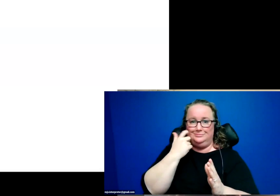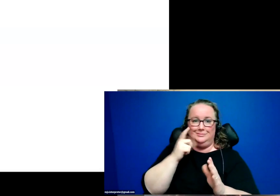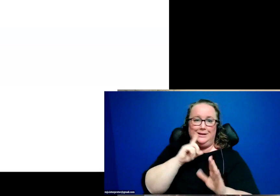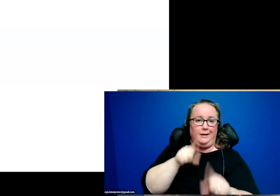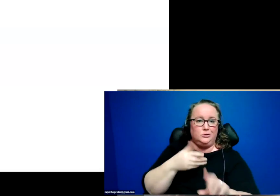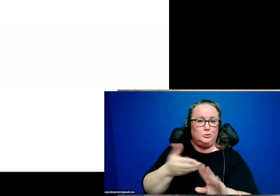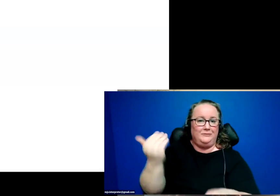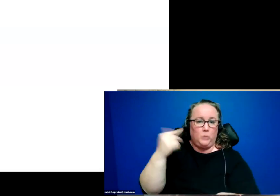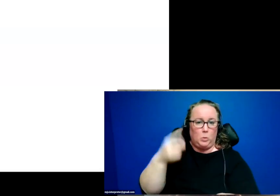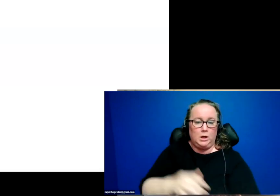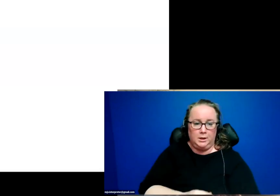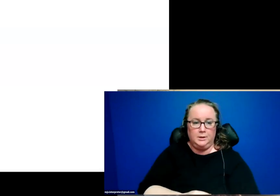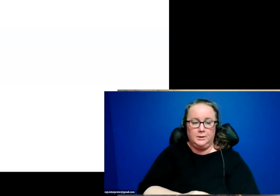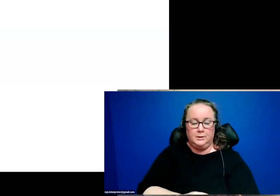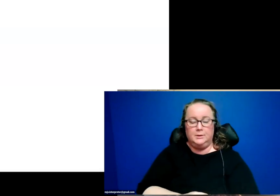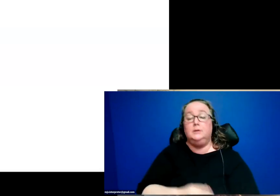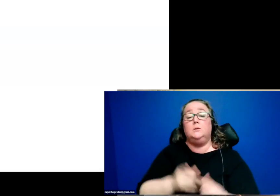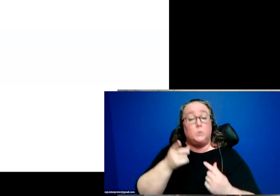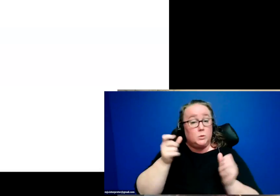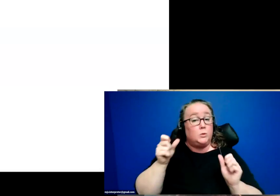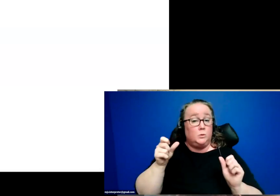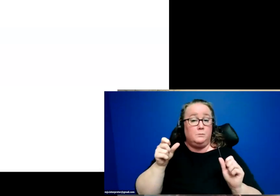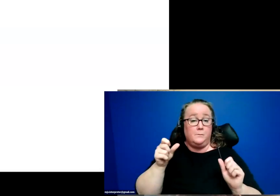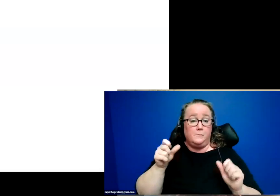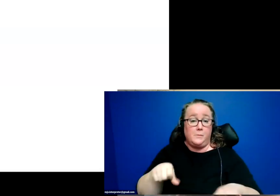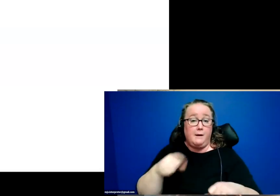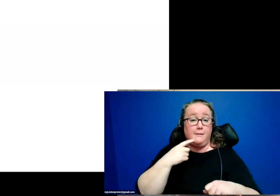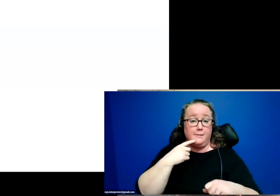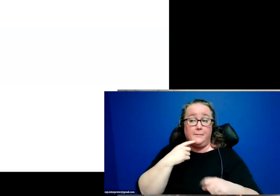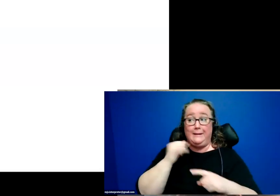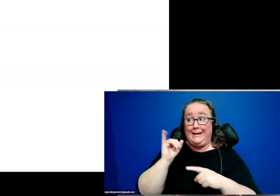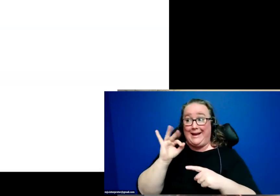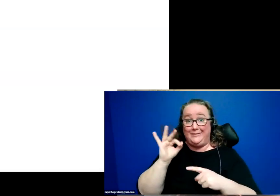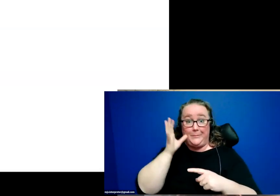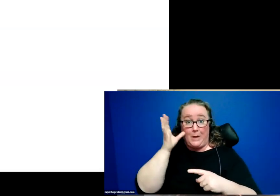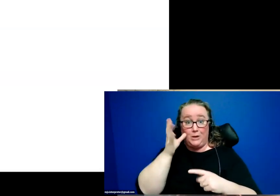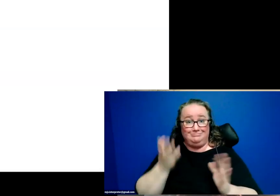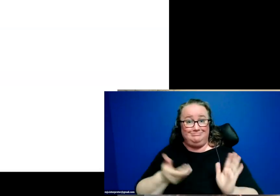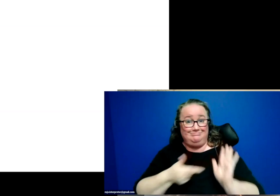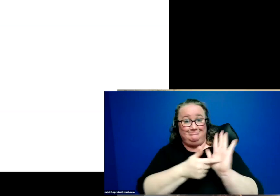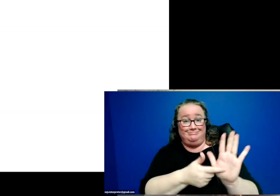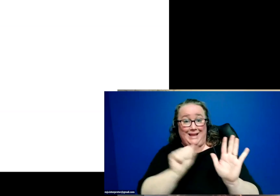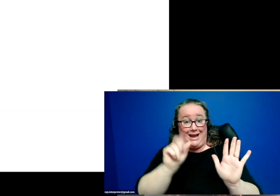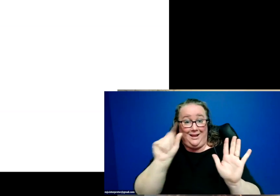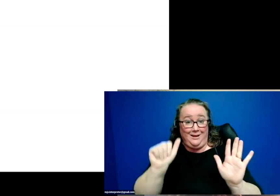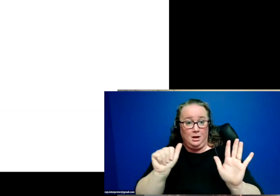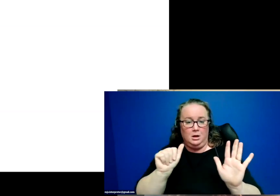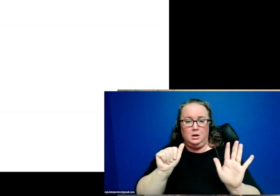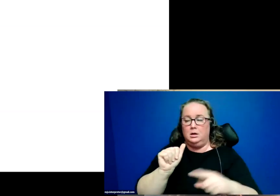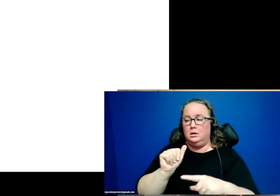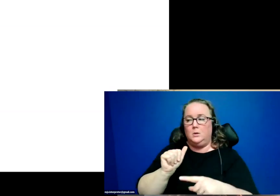What you can say is it's when a parents raising the ADA, they're not saying ADA, so you can't, you know, terminate my rights even though